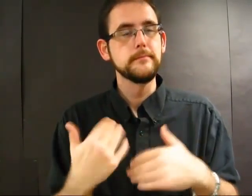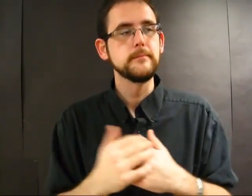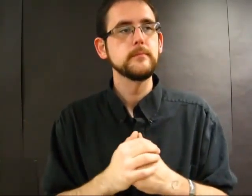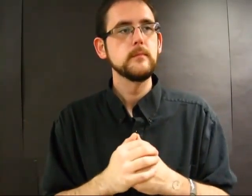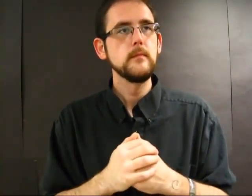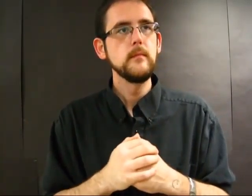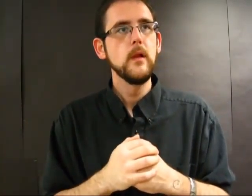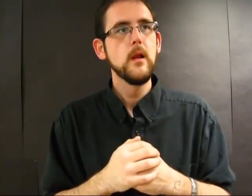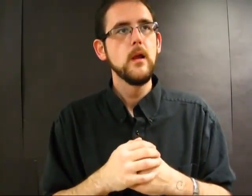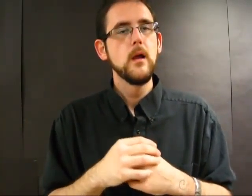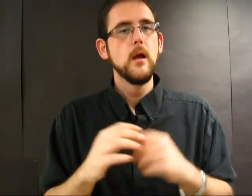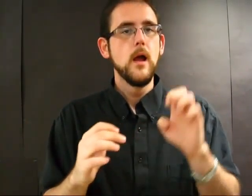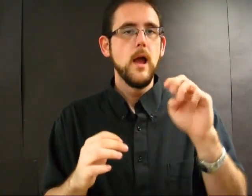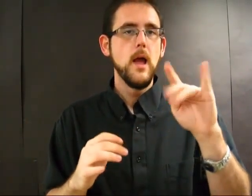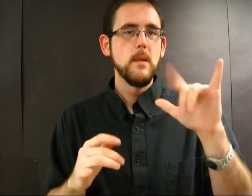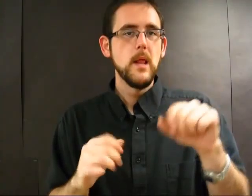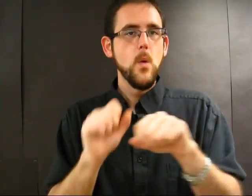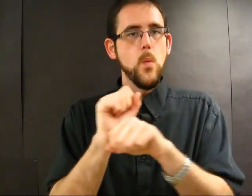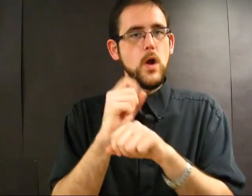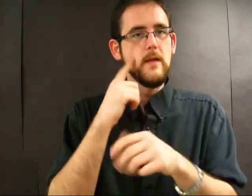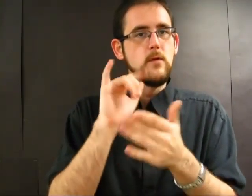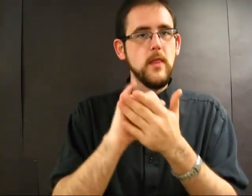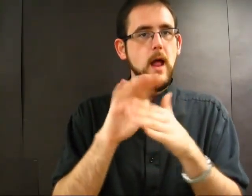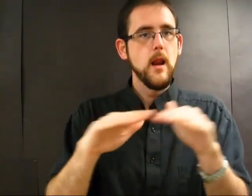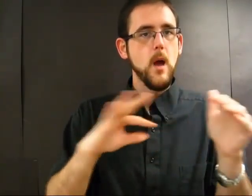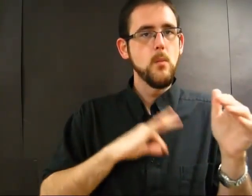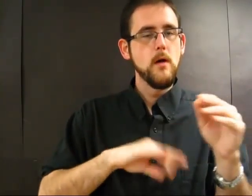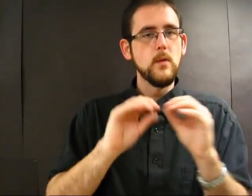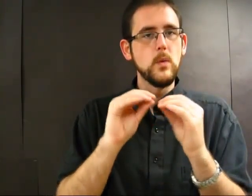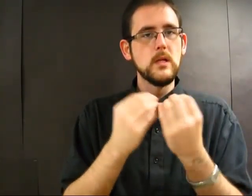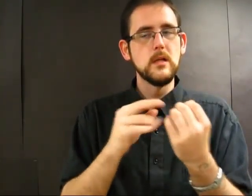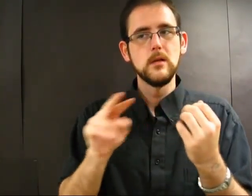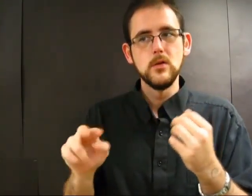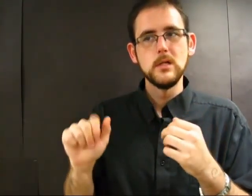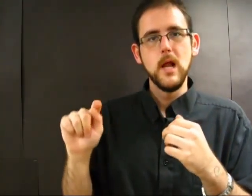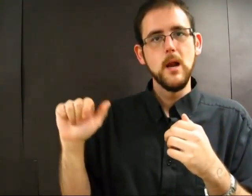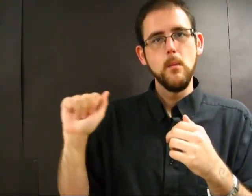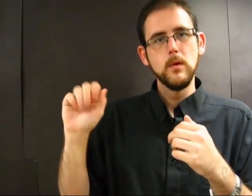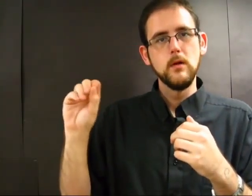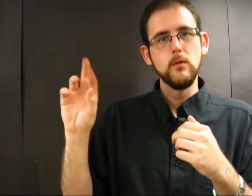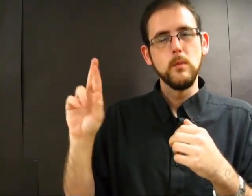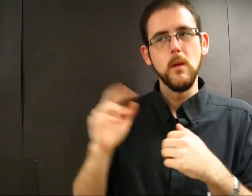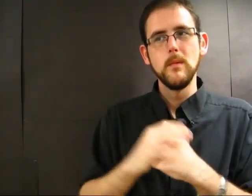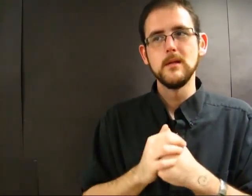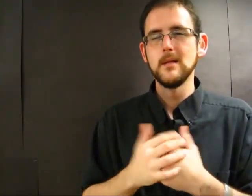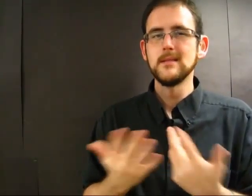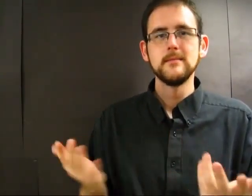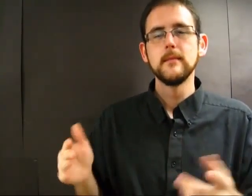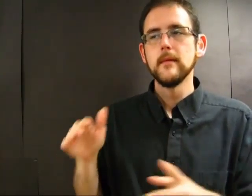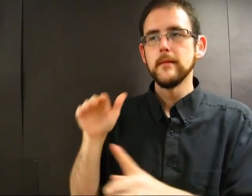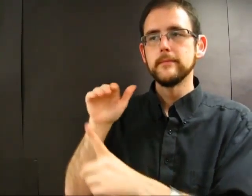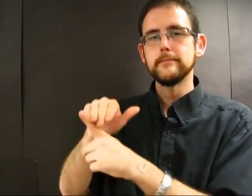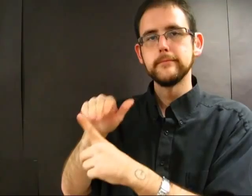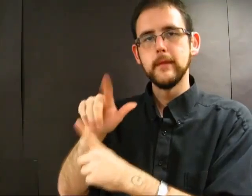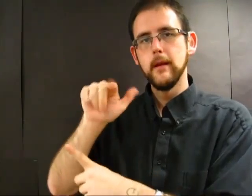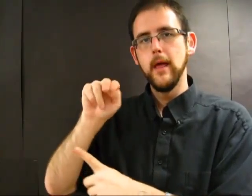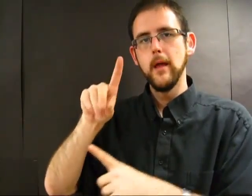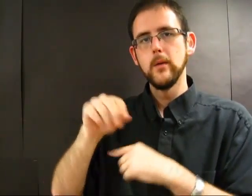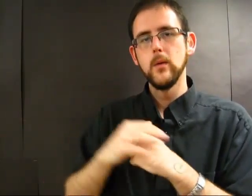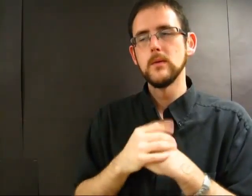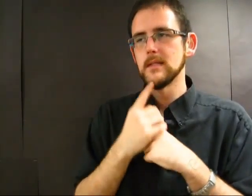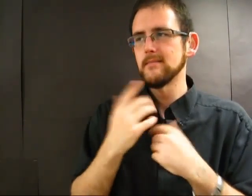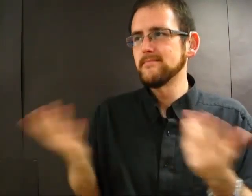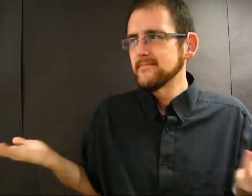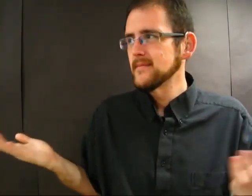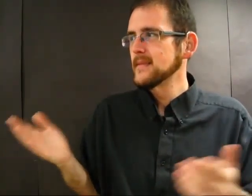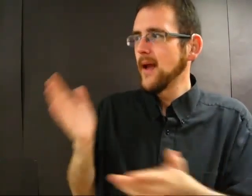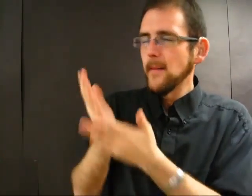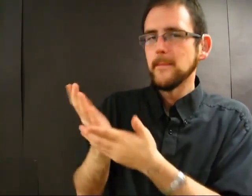So Emily, the DNN organizer, contacts Lando with the AOR and asks him to stop